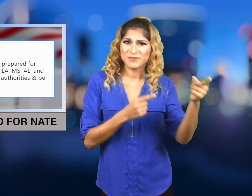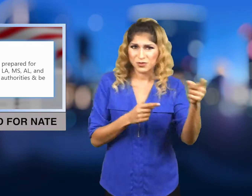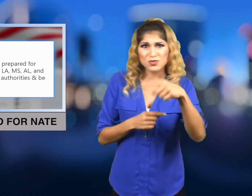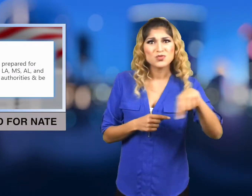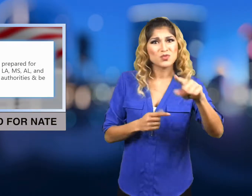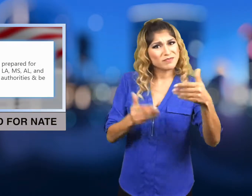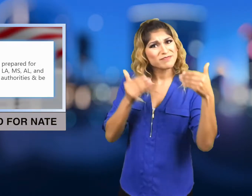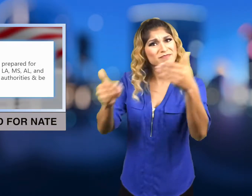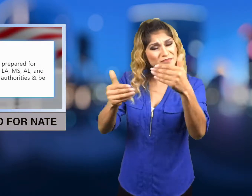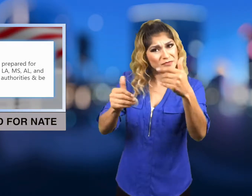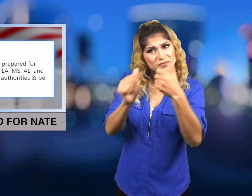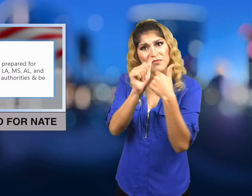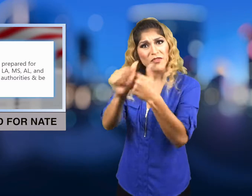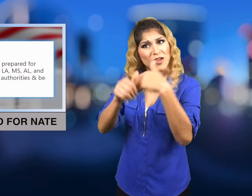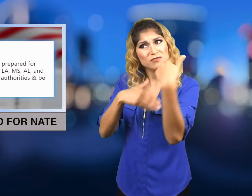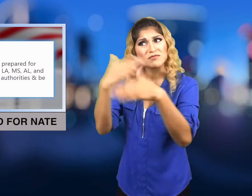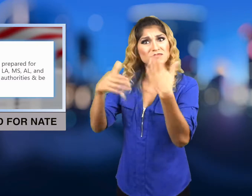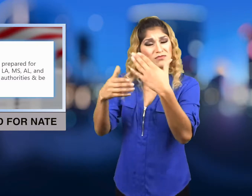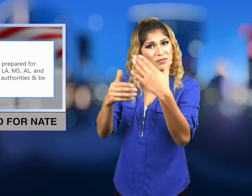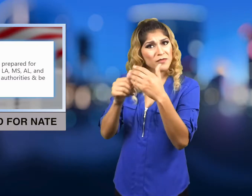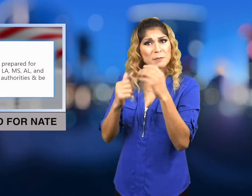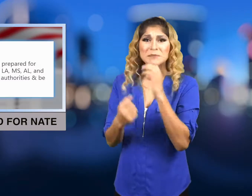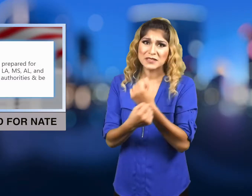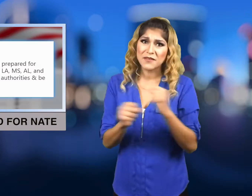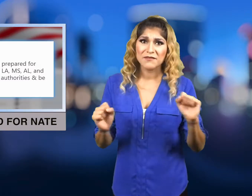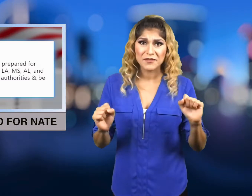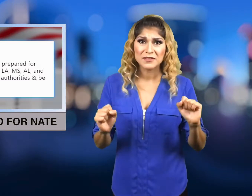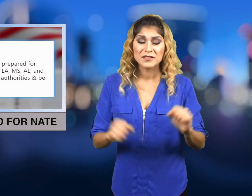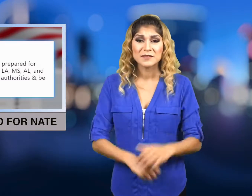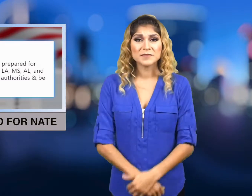and local officials and be safe.